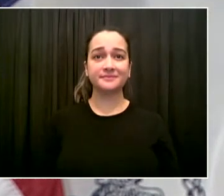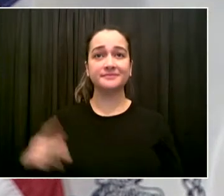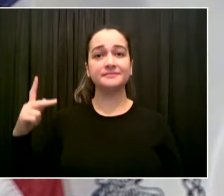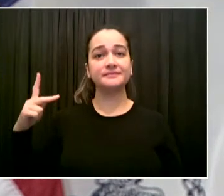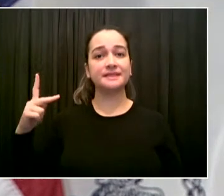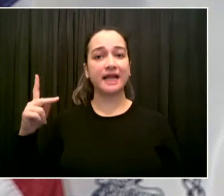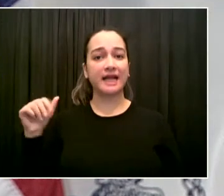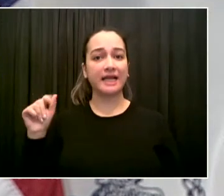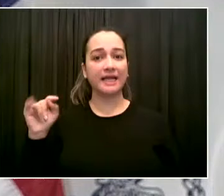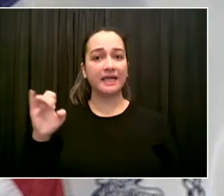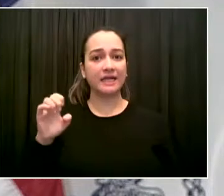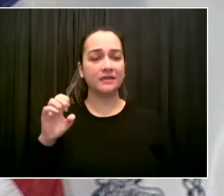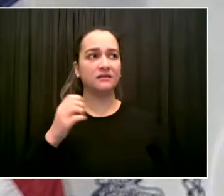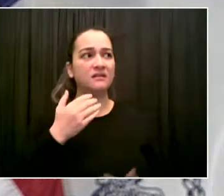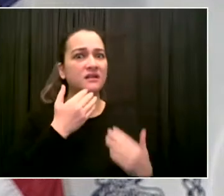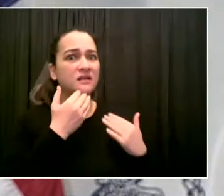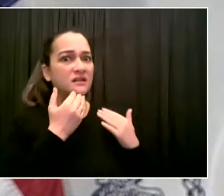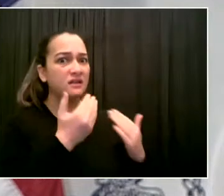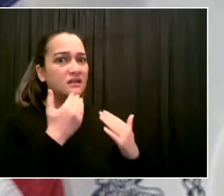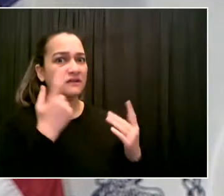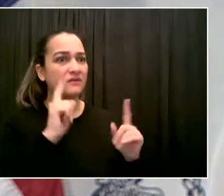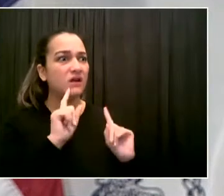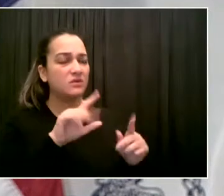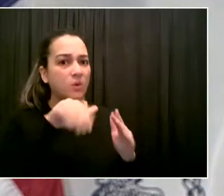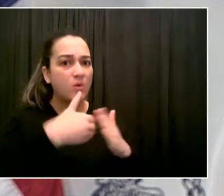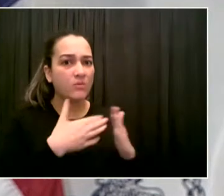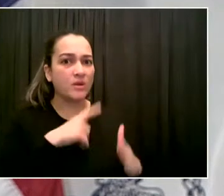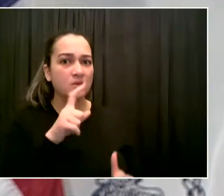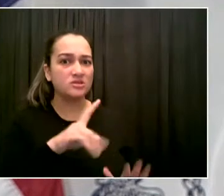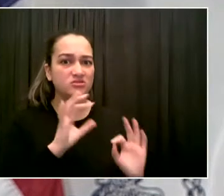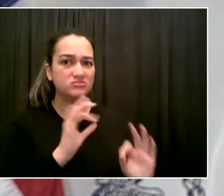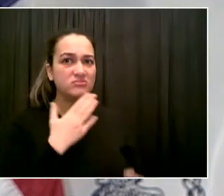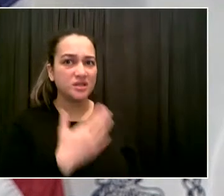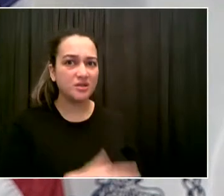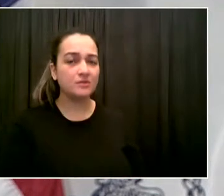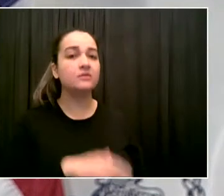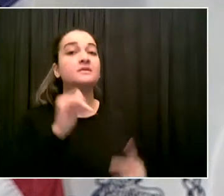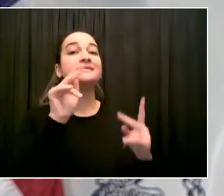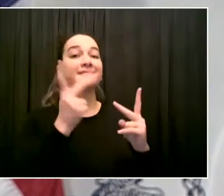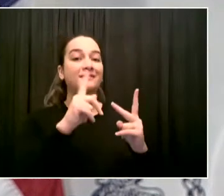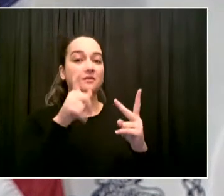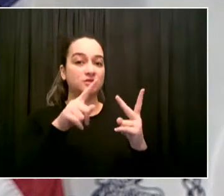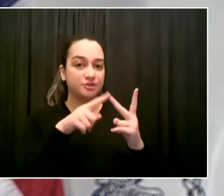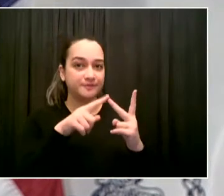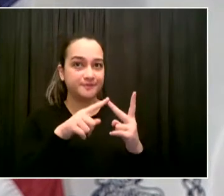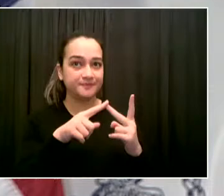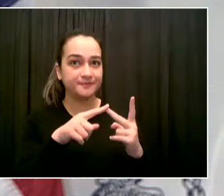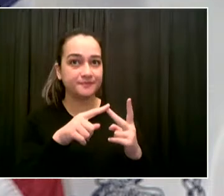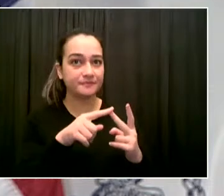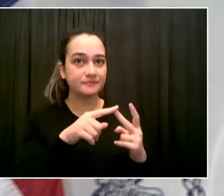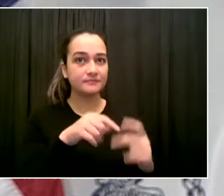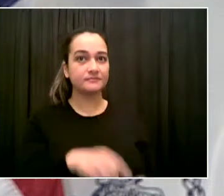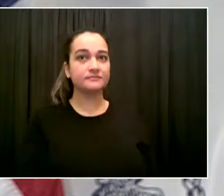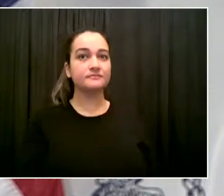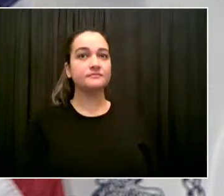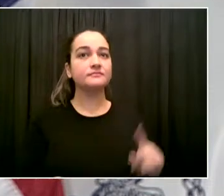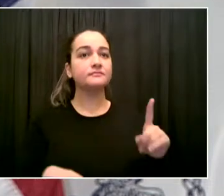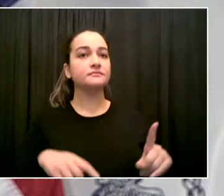THRHROUGH THOSE MEASURES. GO AHEAD, KATIE. Reporter: I WAANTEDDO TAAK S YOU AND DR.